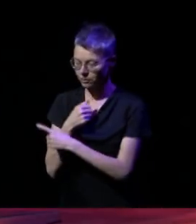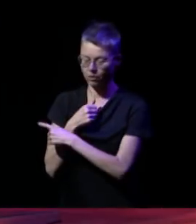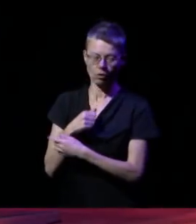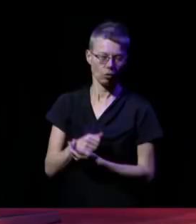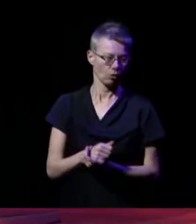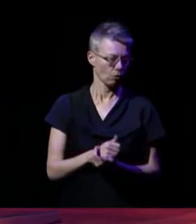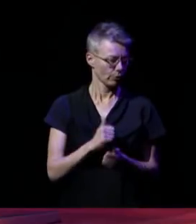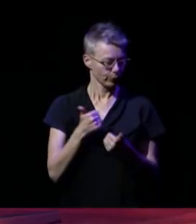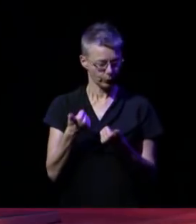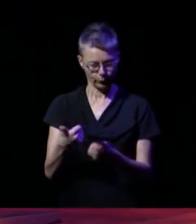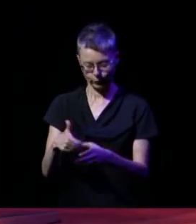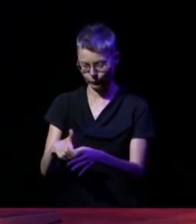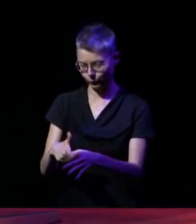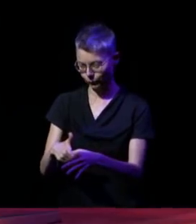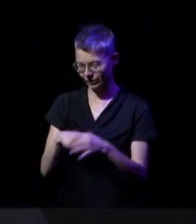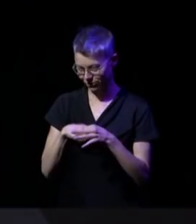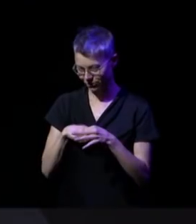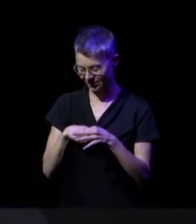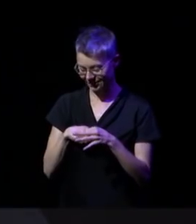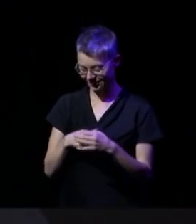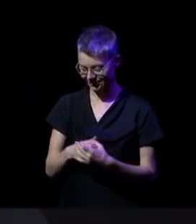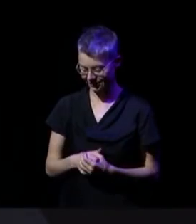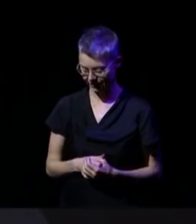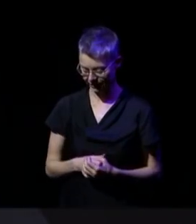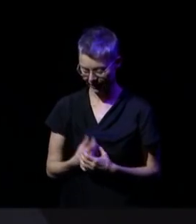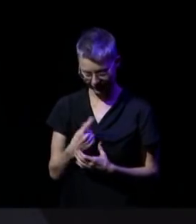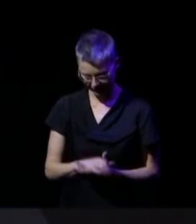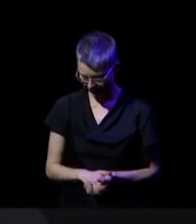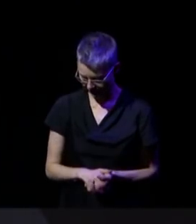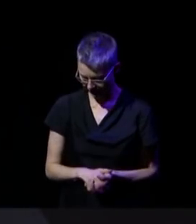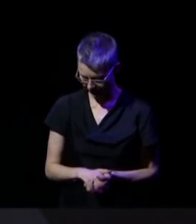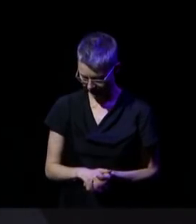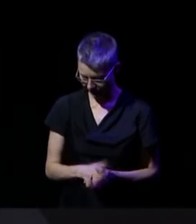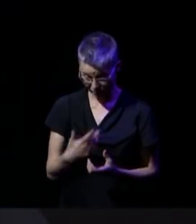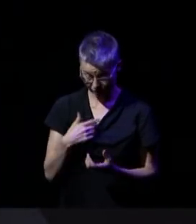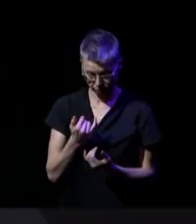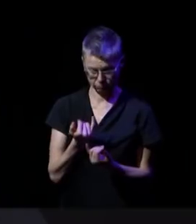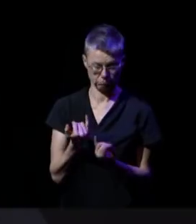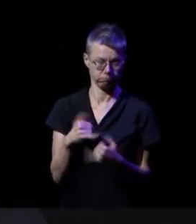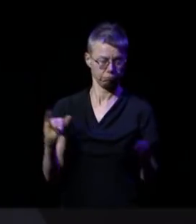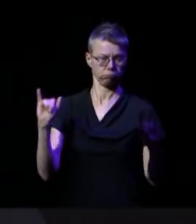I think it was so unspeakable to have to leave--